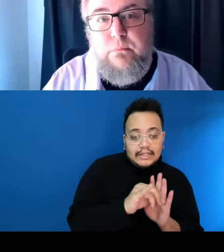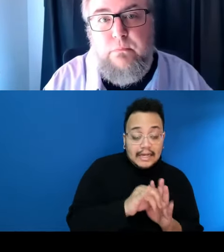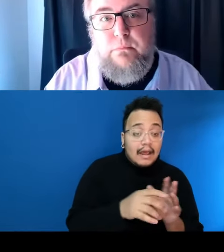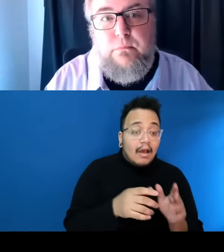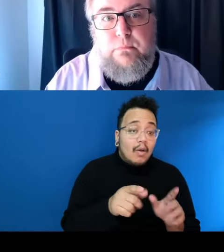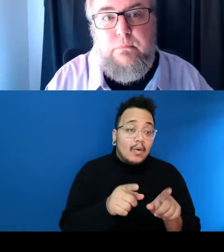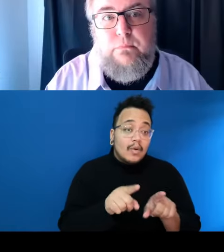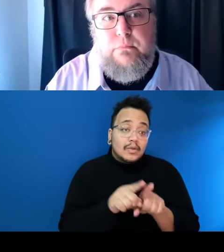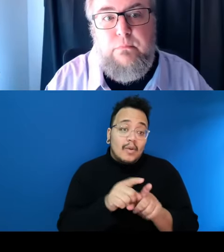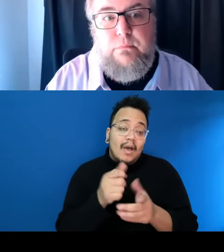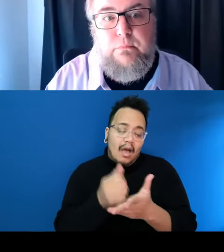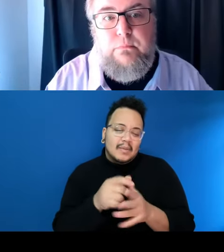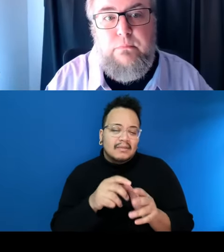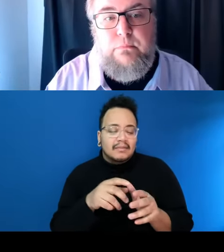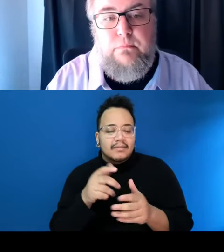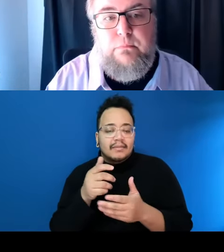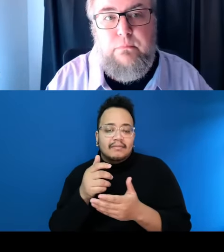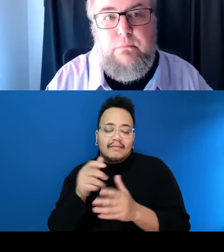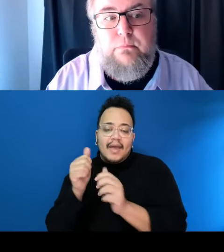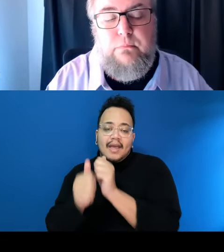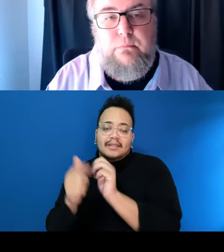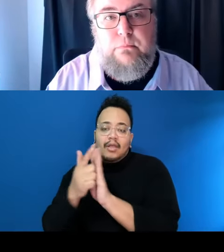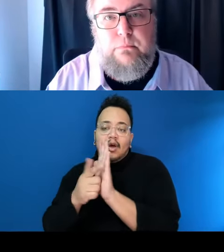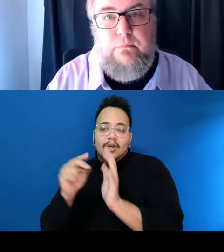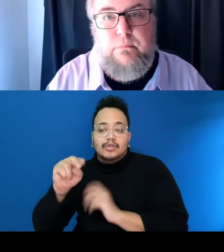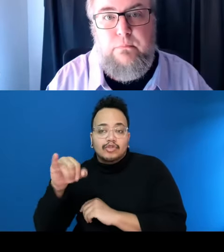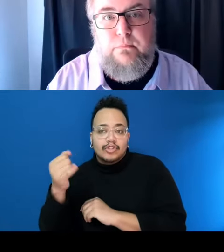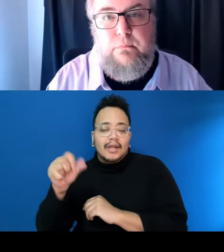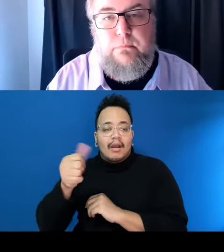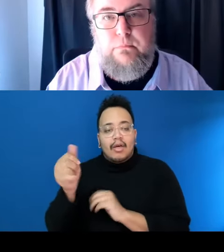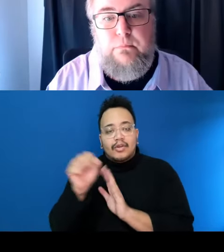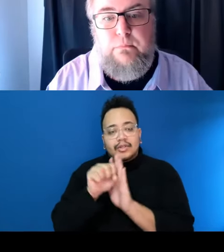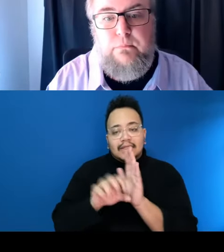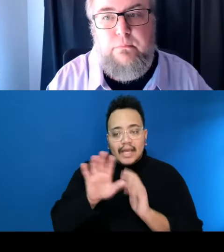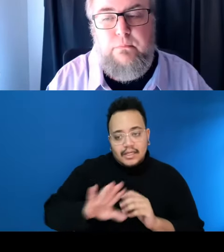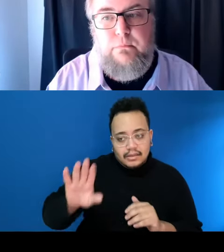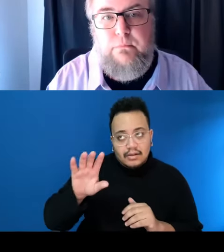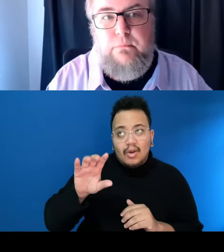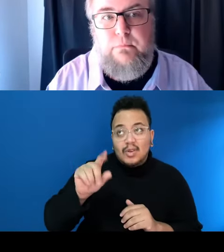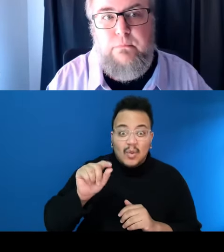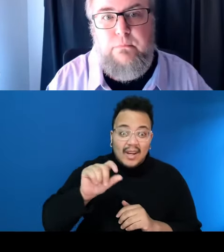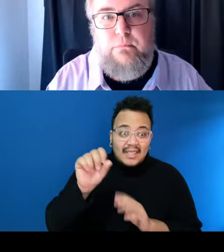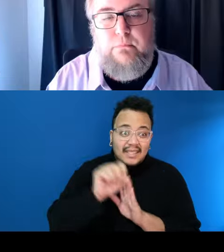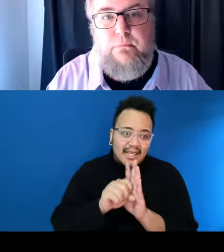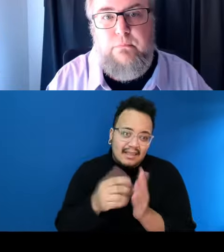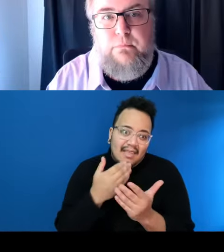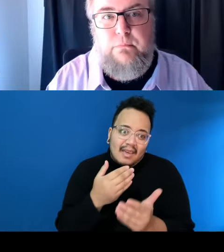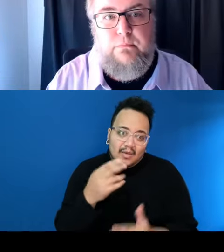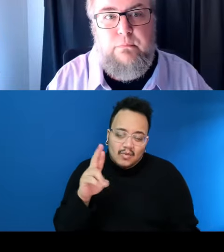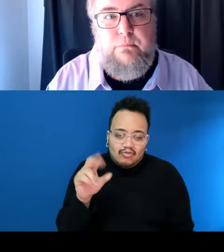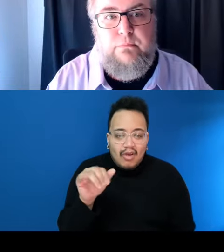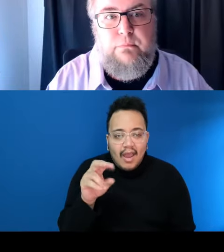and we are working on other state laws in an additional 20 states now. Thanks to Ryan and our partnership with him,